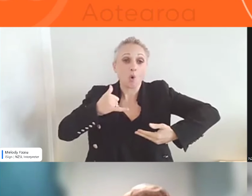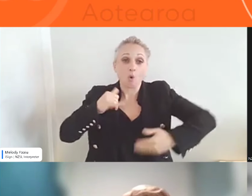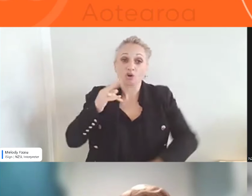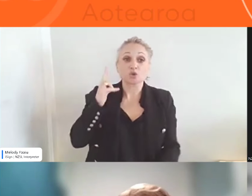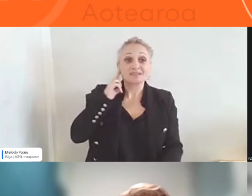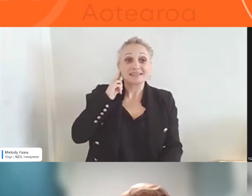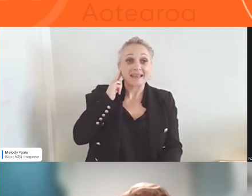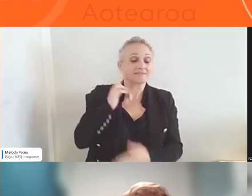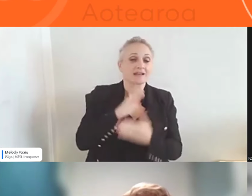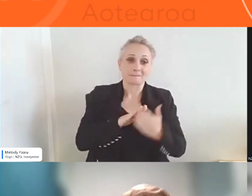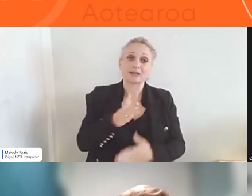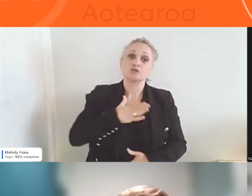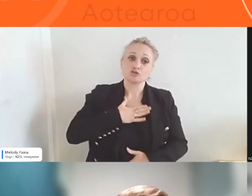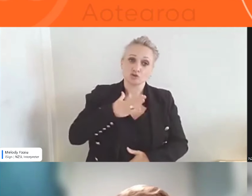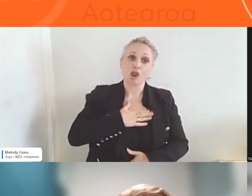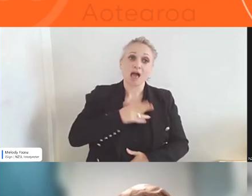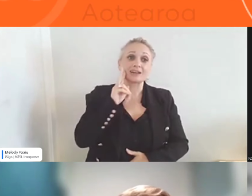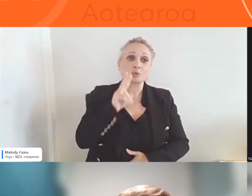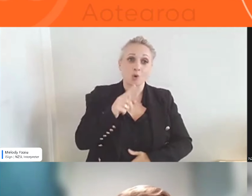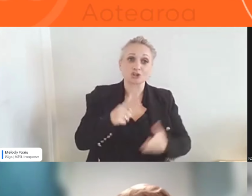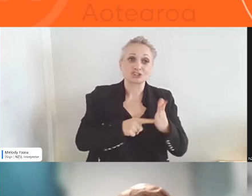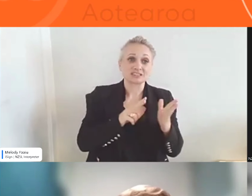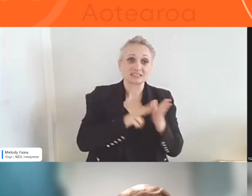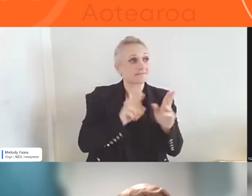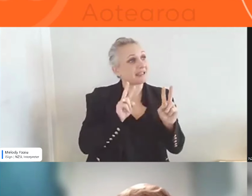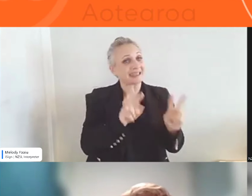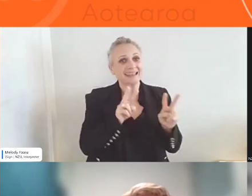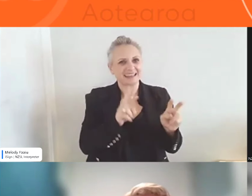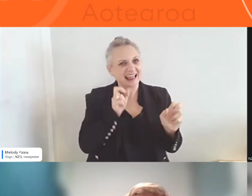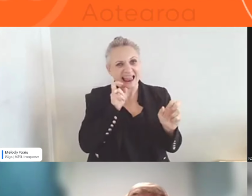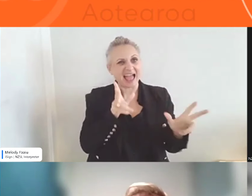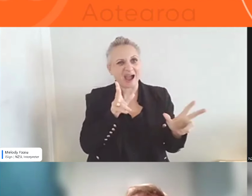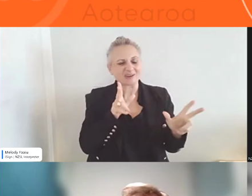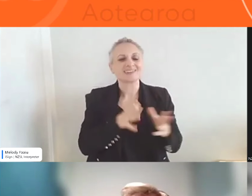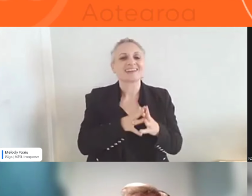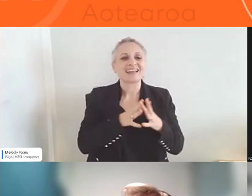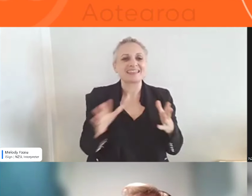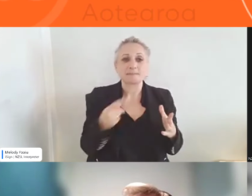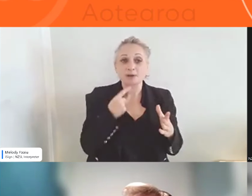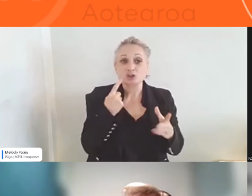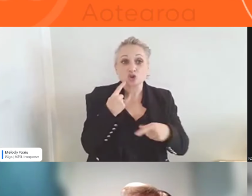we have with high density housing is noise. And the New Zealand building